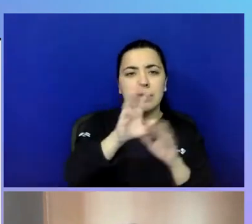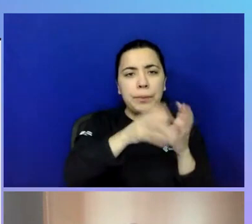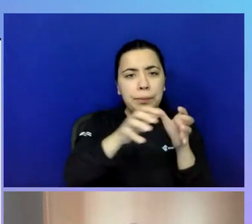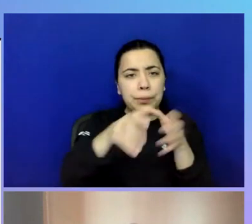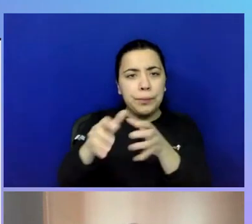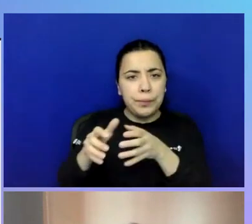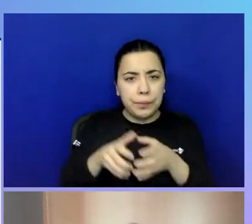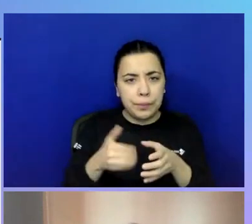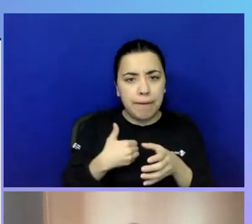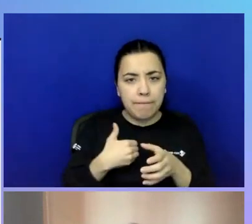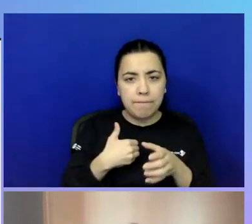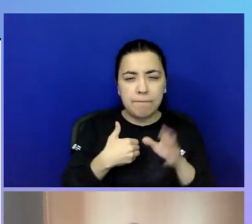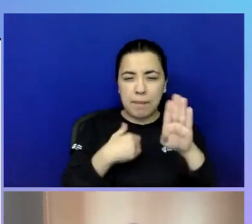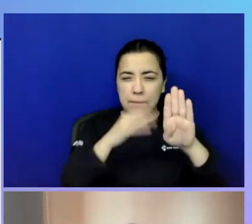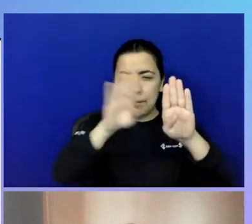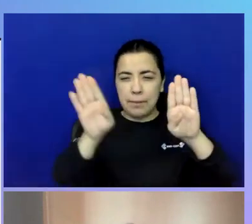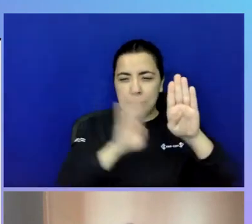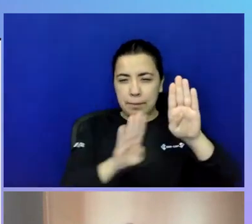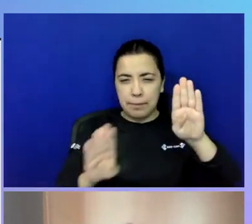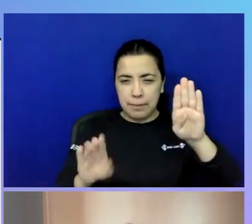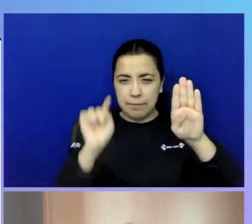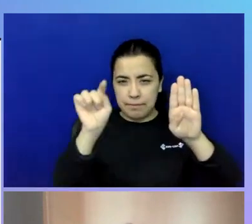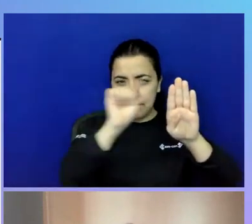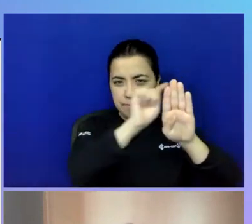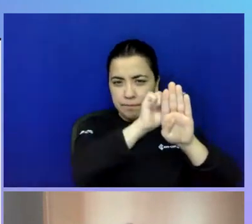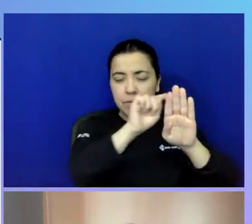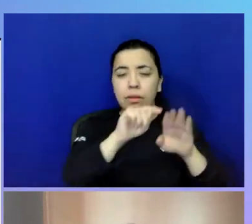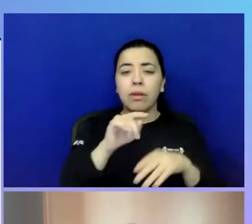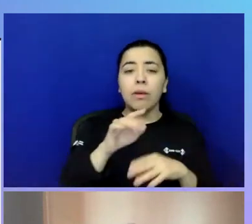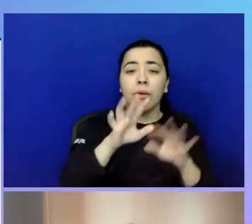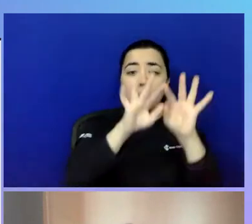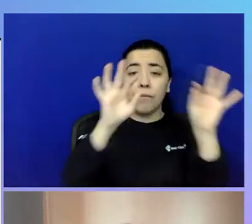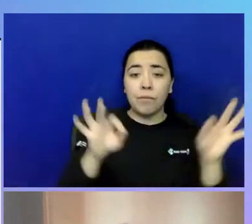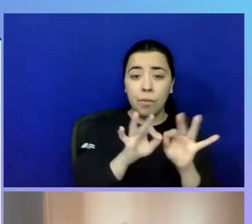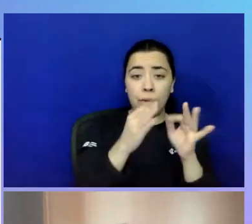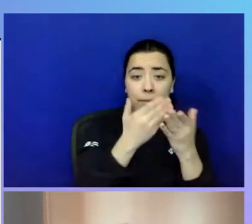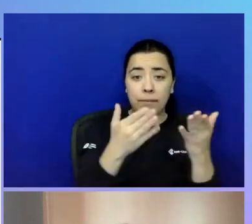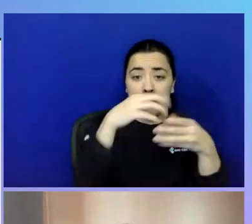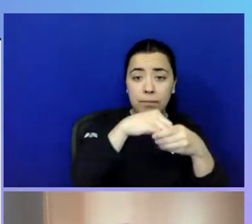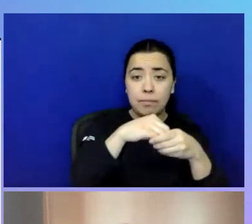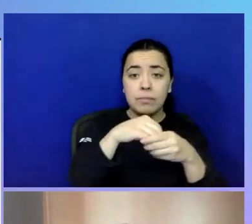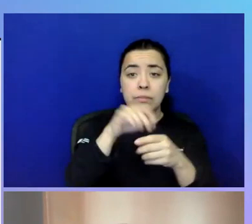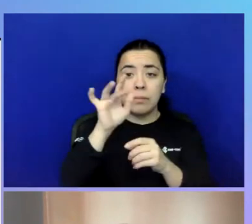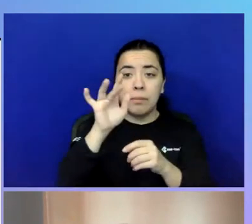elements, buttons and links, content, navigation, progress